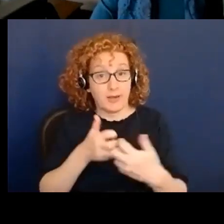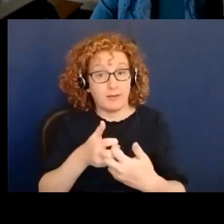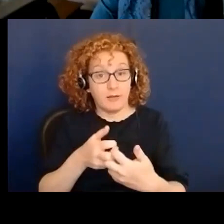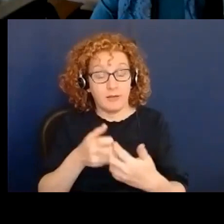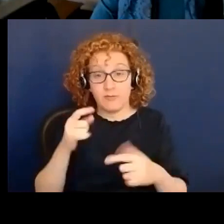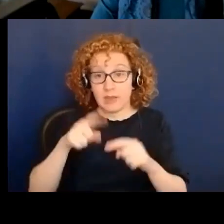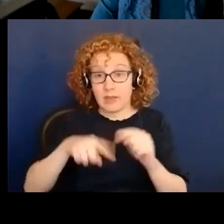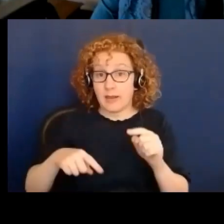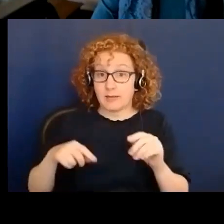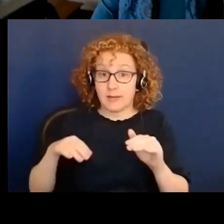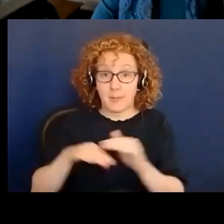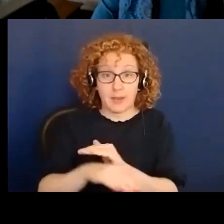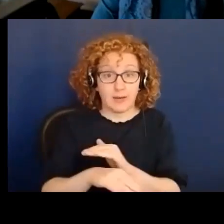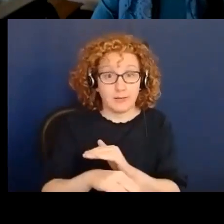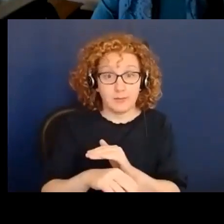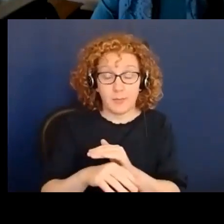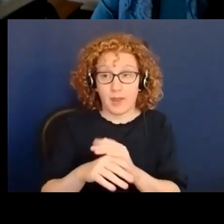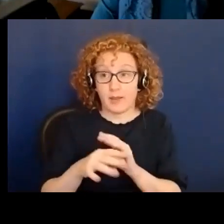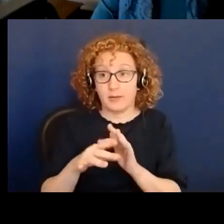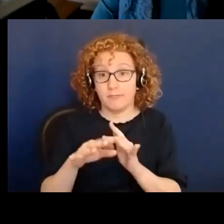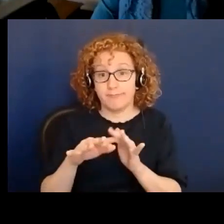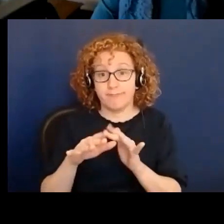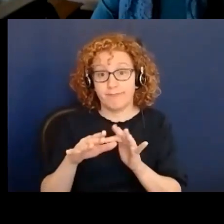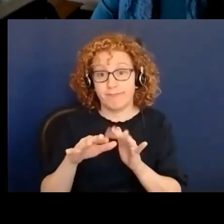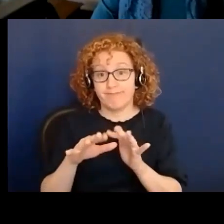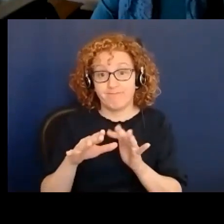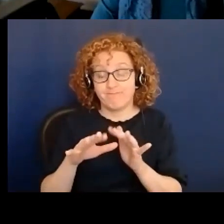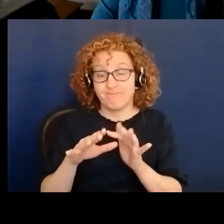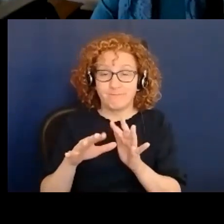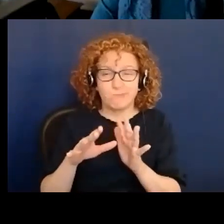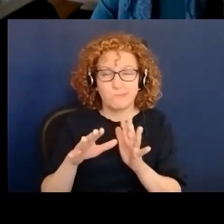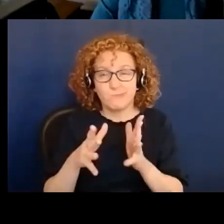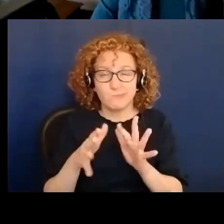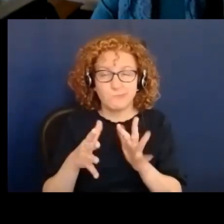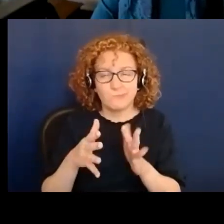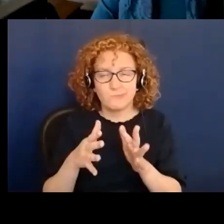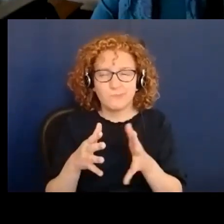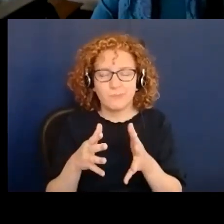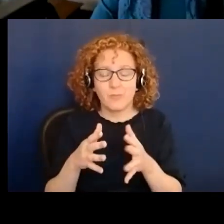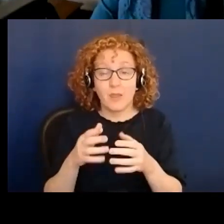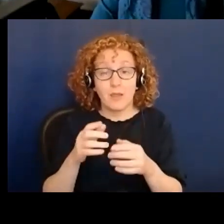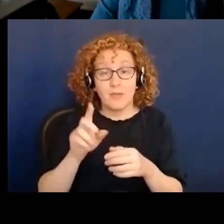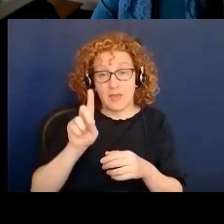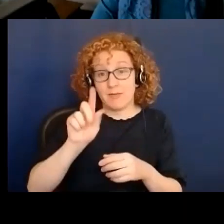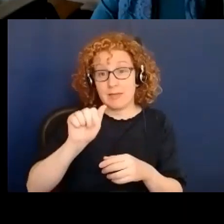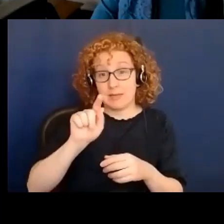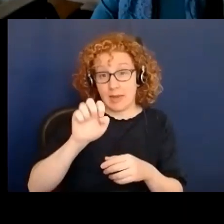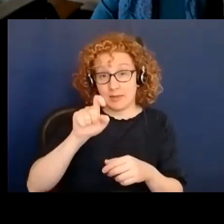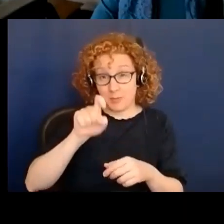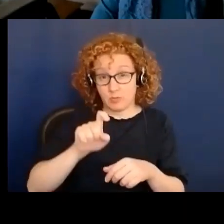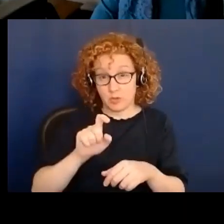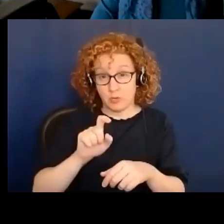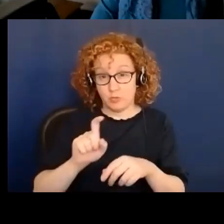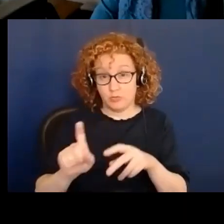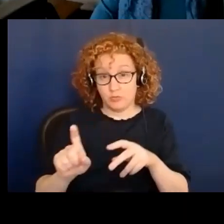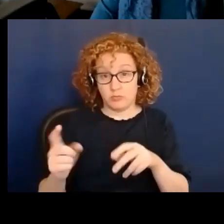the latest we have a um the date that they're supposed to come in on their I-20 their DS-2019